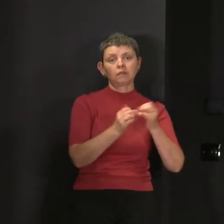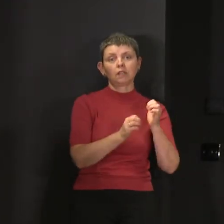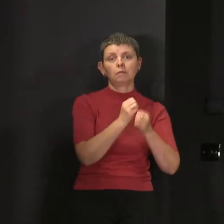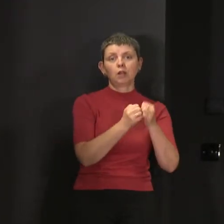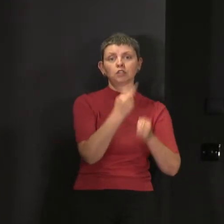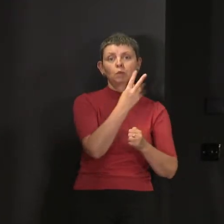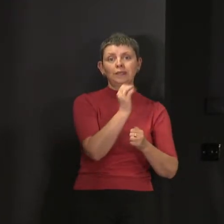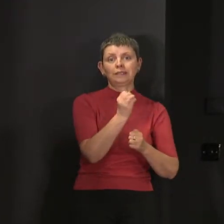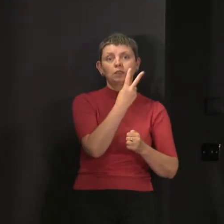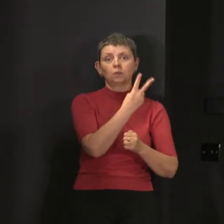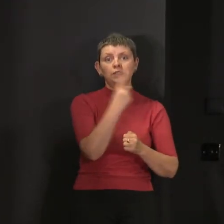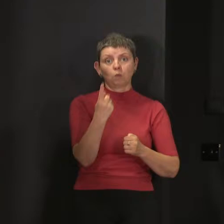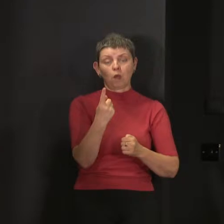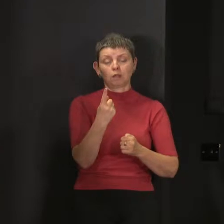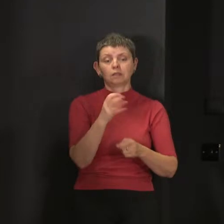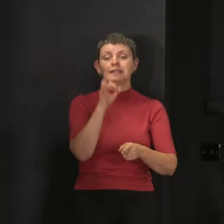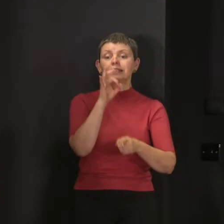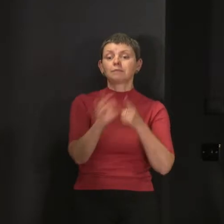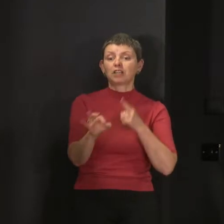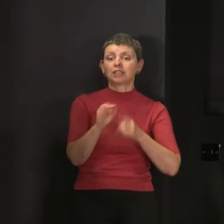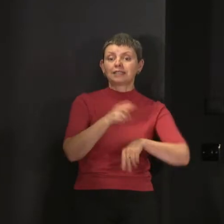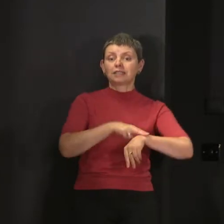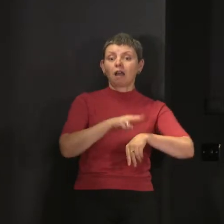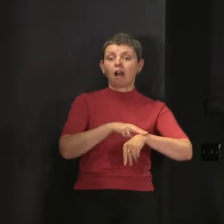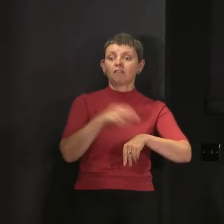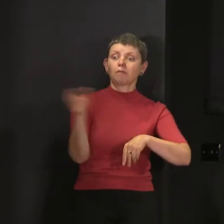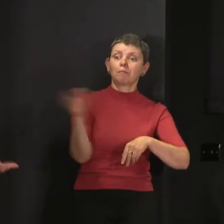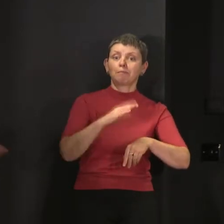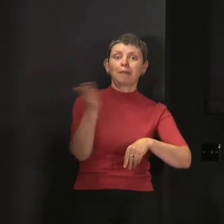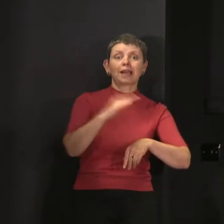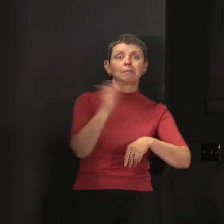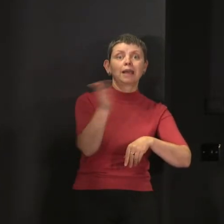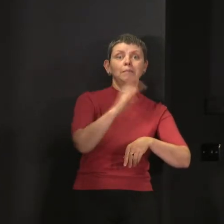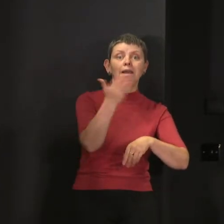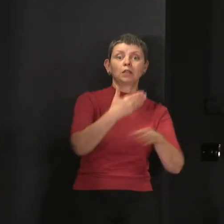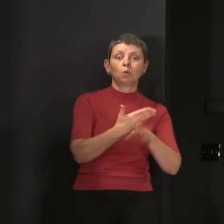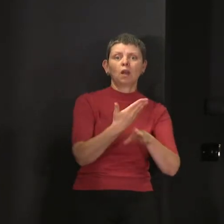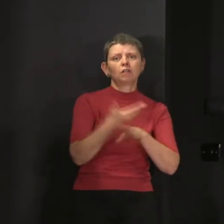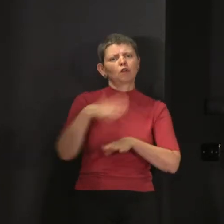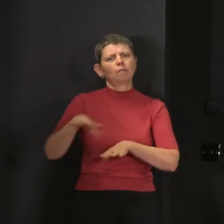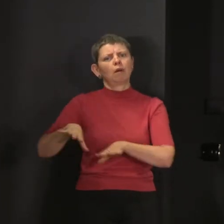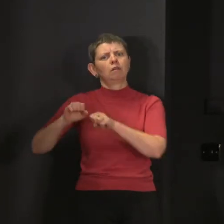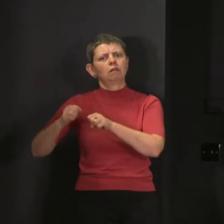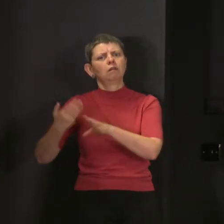to return from furlough and avoid redundancy. And also as I said, it will help commissioning